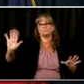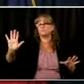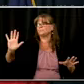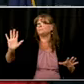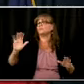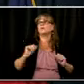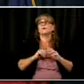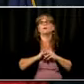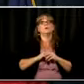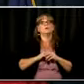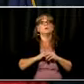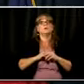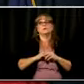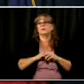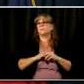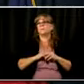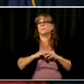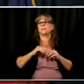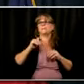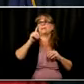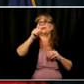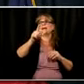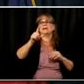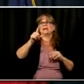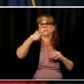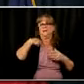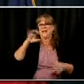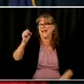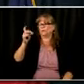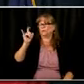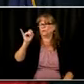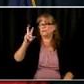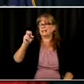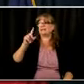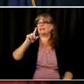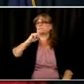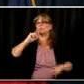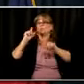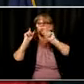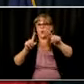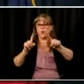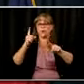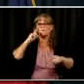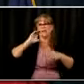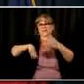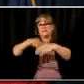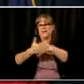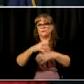these executive actions are 30 30 day duration um so that is uh the authority we have so it'll be